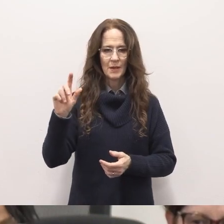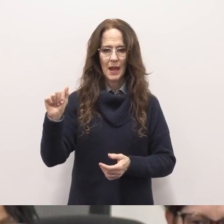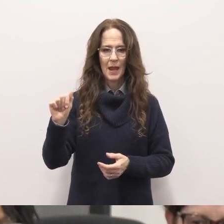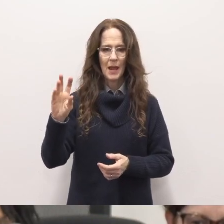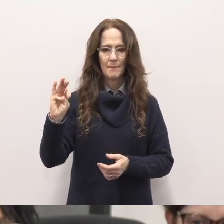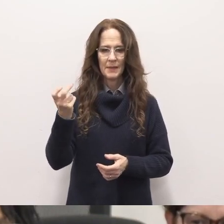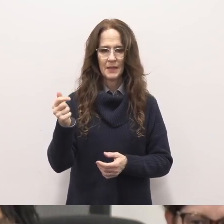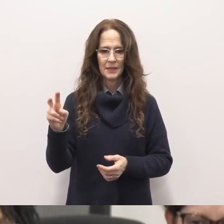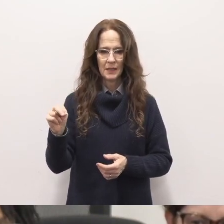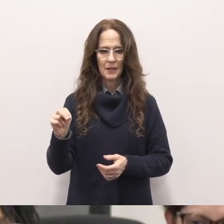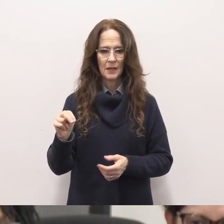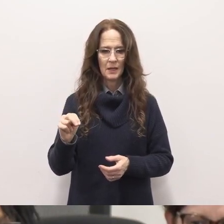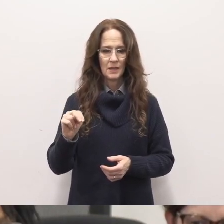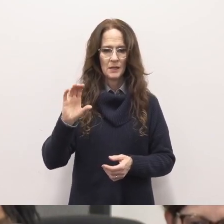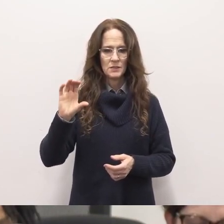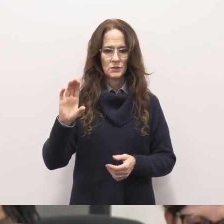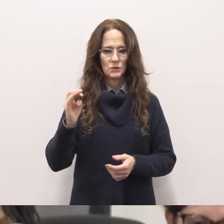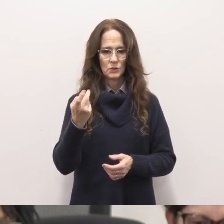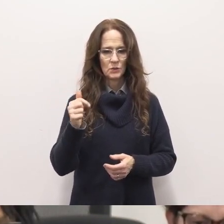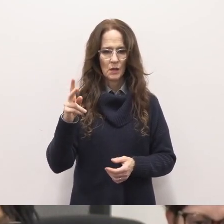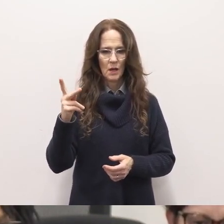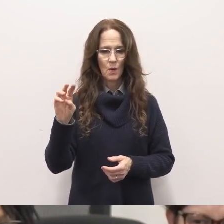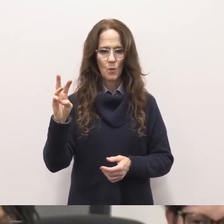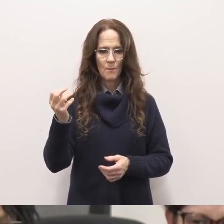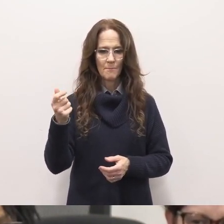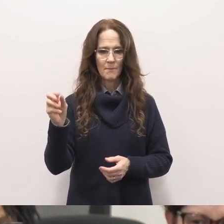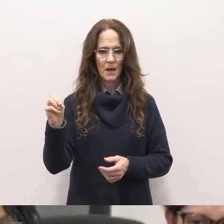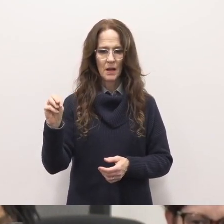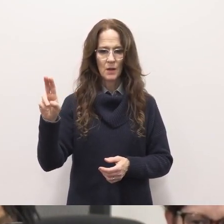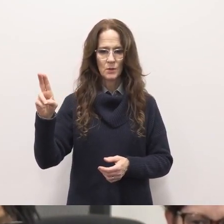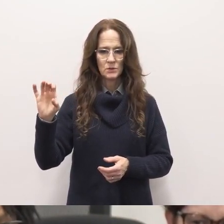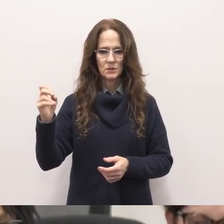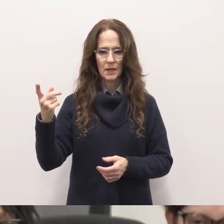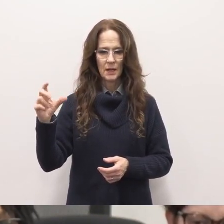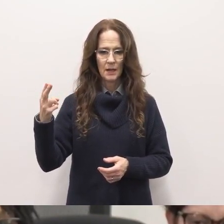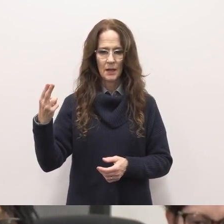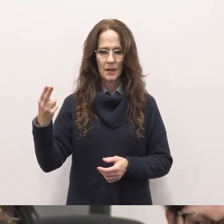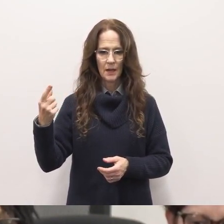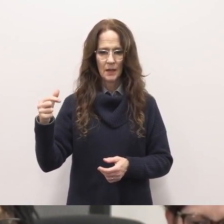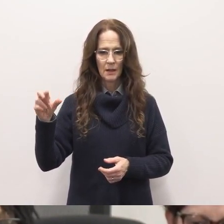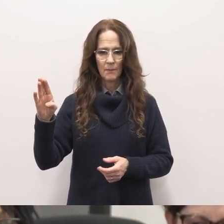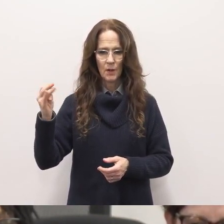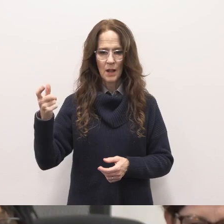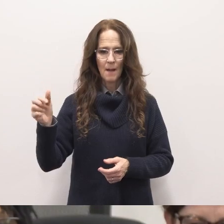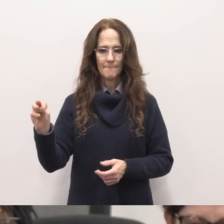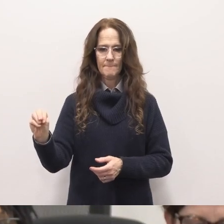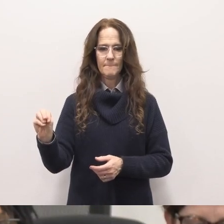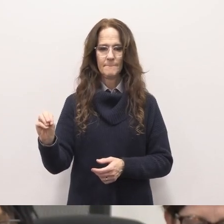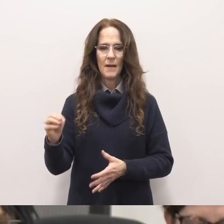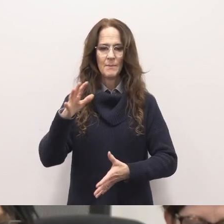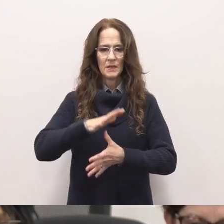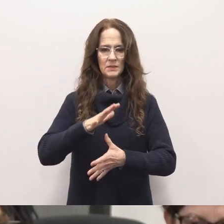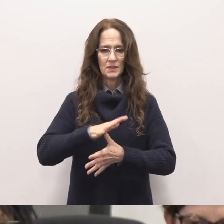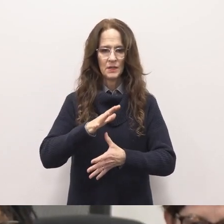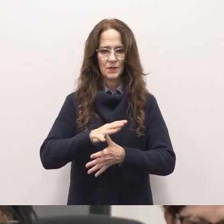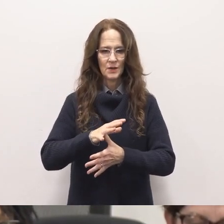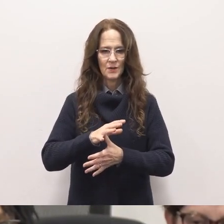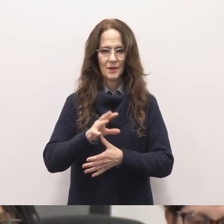My name is Chuckwuoma Uchegbulam and I'm a senior in the Quest Pathway at Millikan. Across my four years at Millikan,